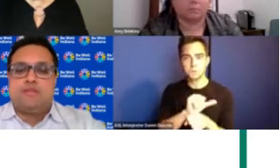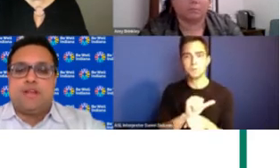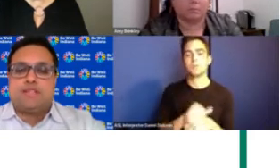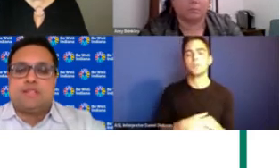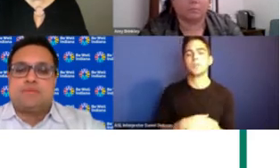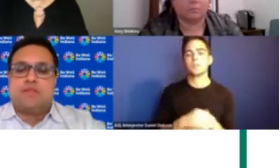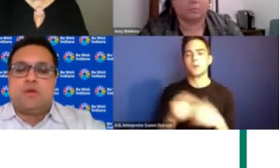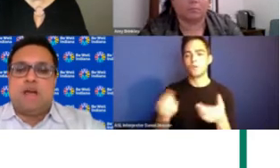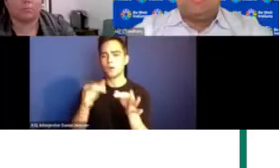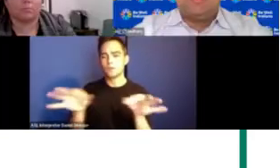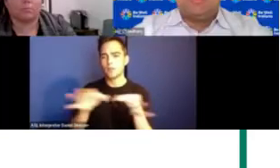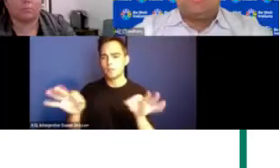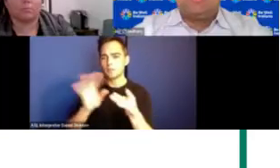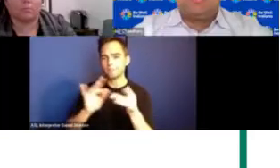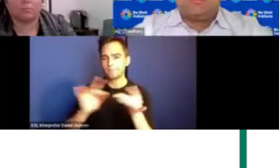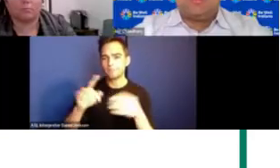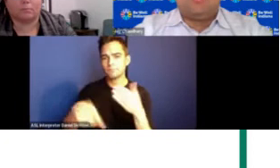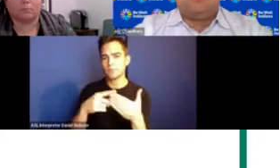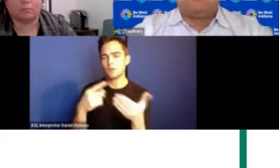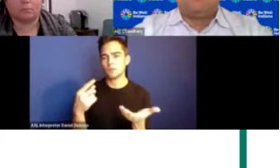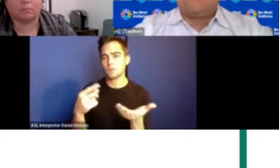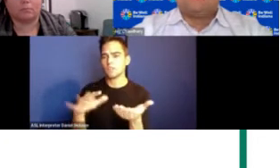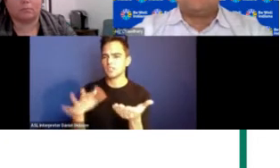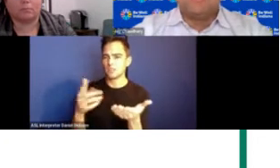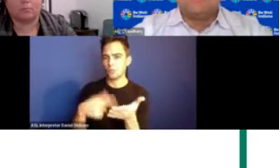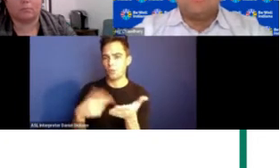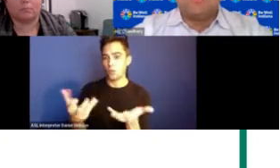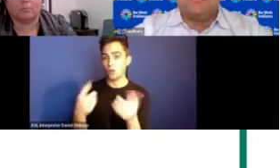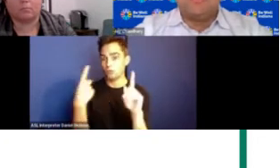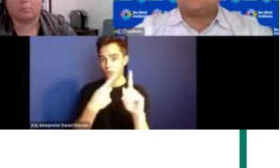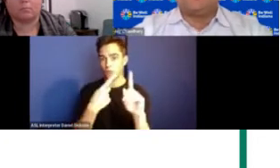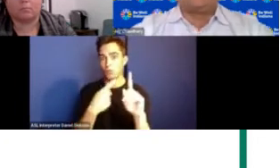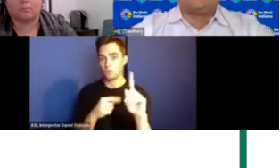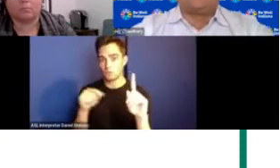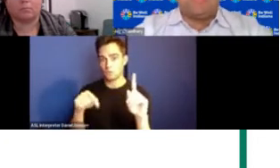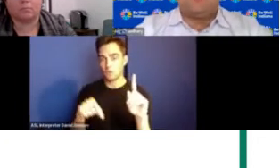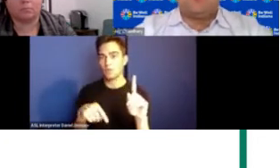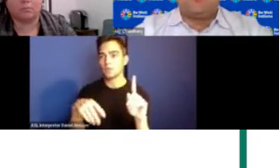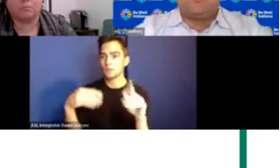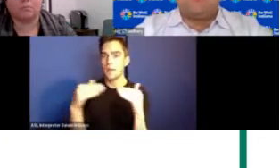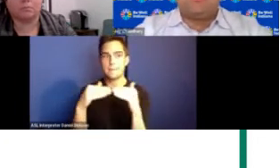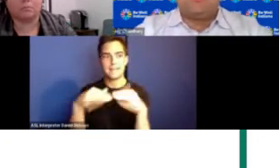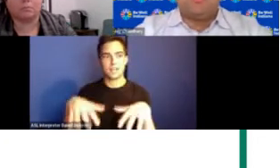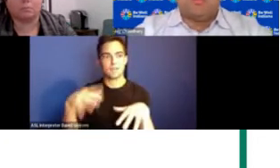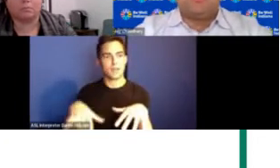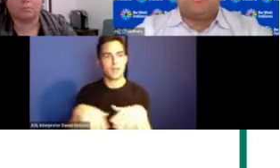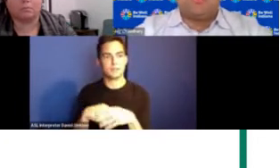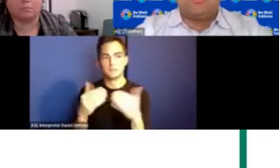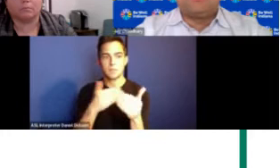of the phrases that's been done about it and kind of what we want to get to is, you know, there's a peer for that, you know, no matter no matter who you are, what you are, what